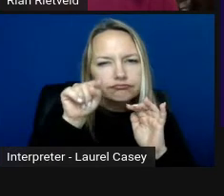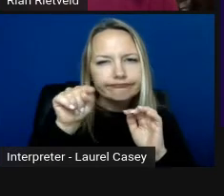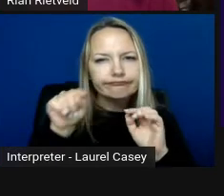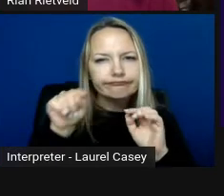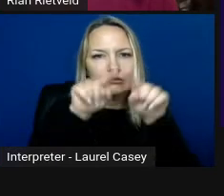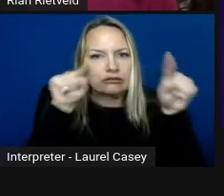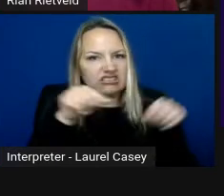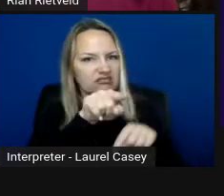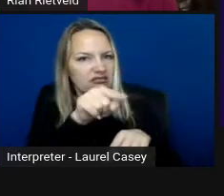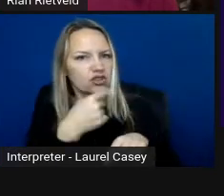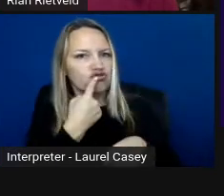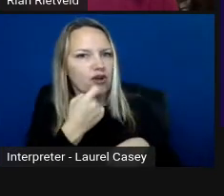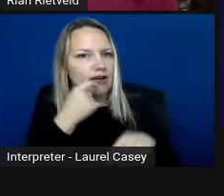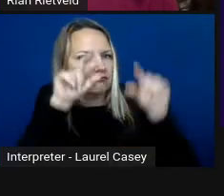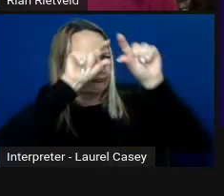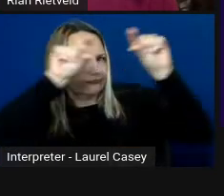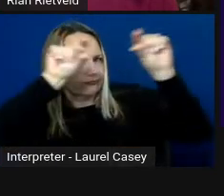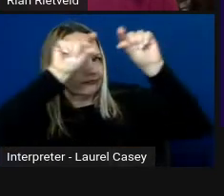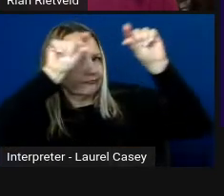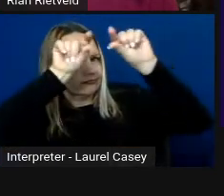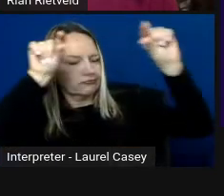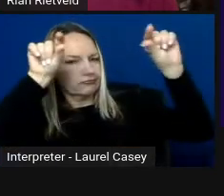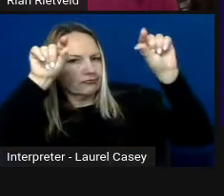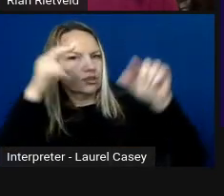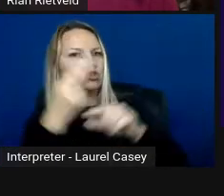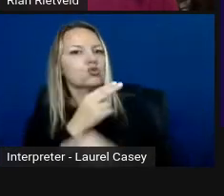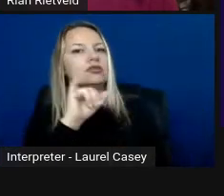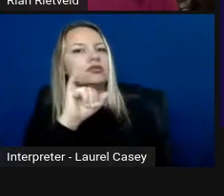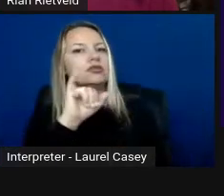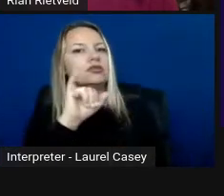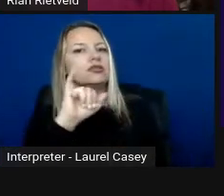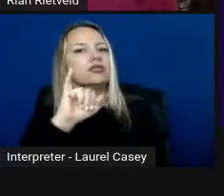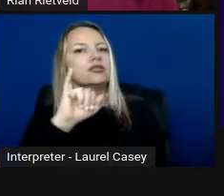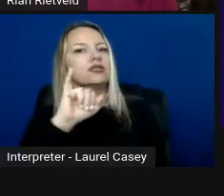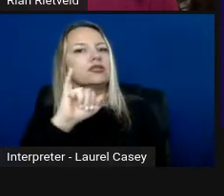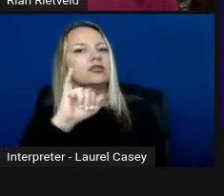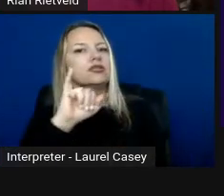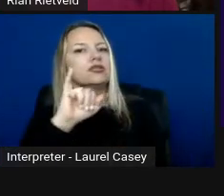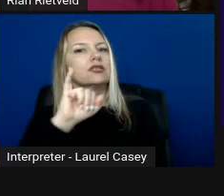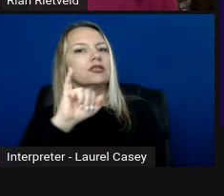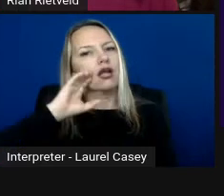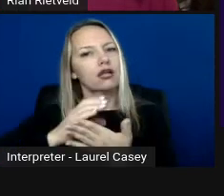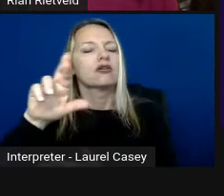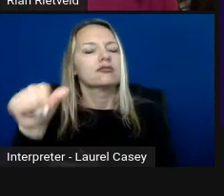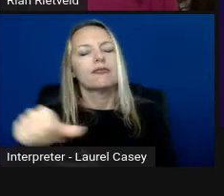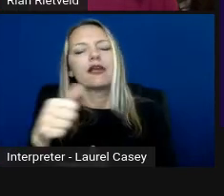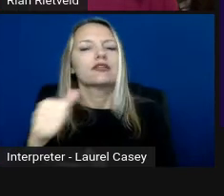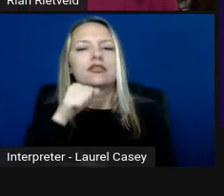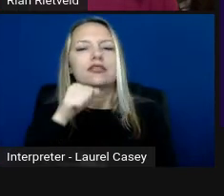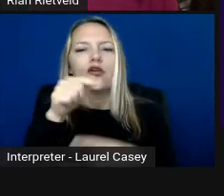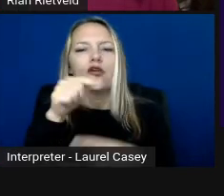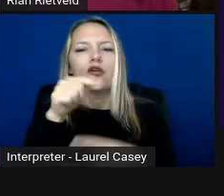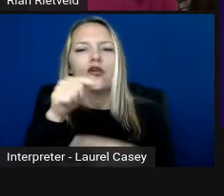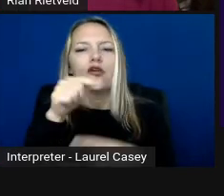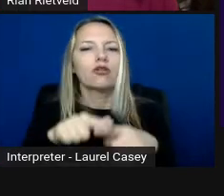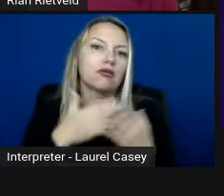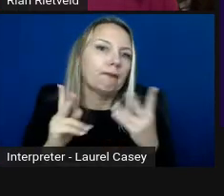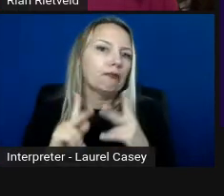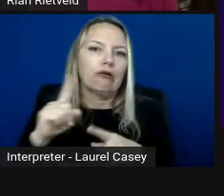but also use an icon or some other indicator that doesn't rely on color so that people who can't see color will still be able